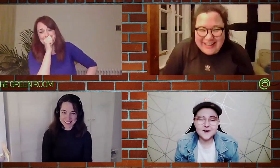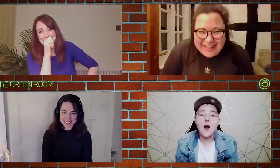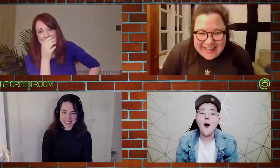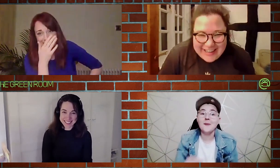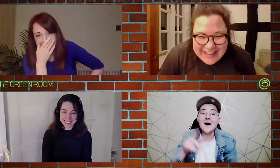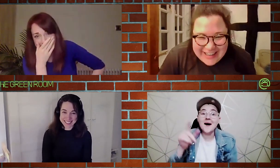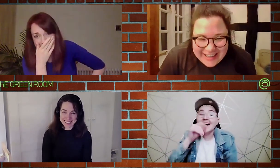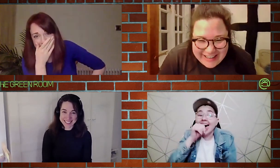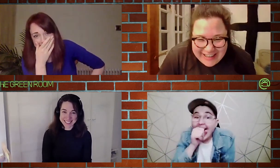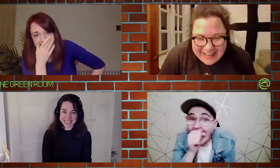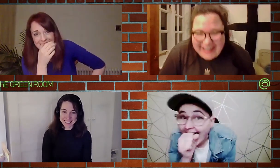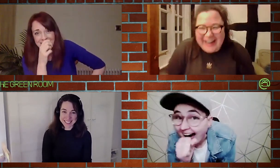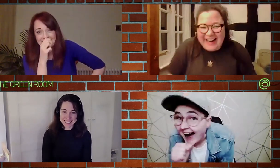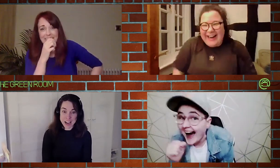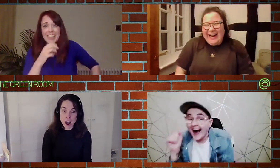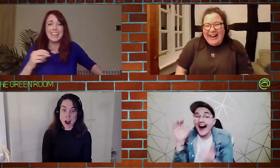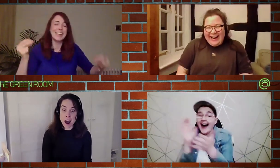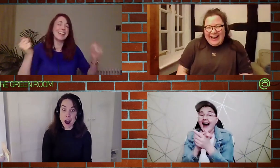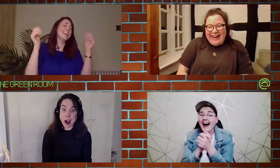this is the sign for [redacted].